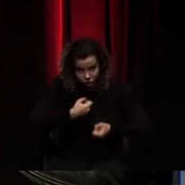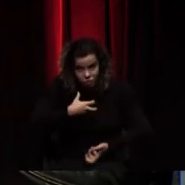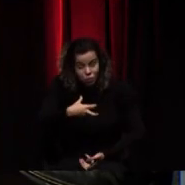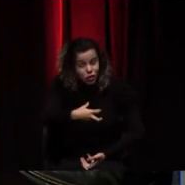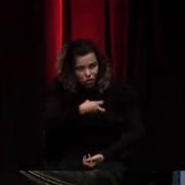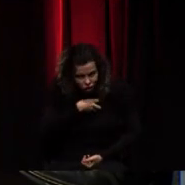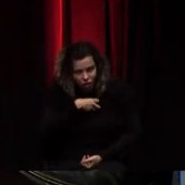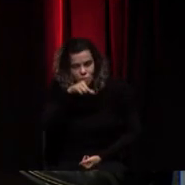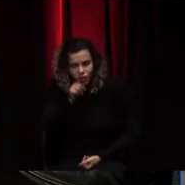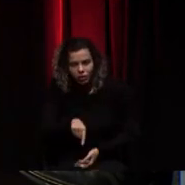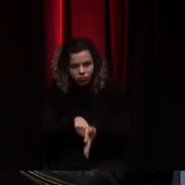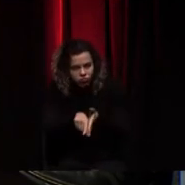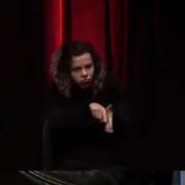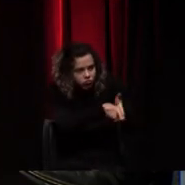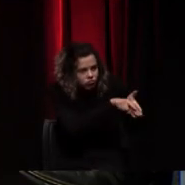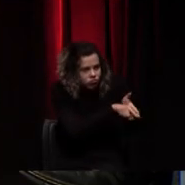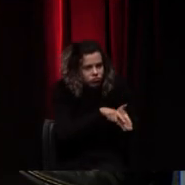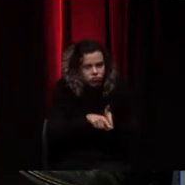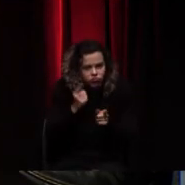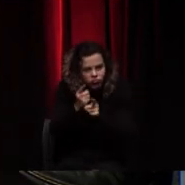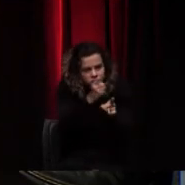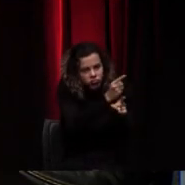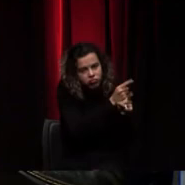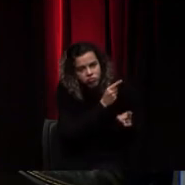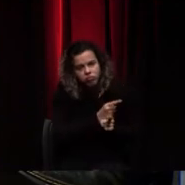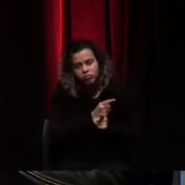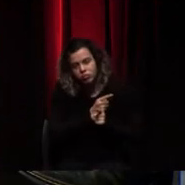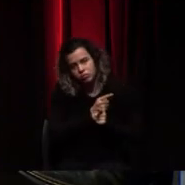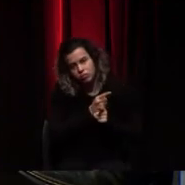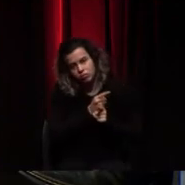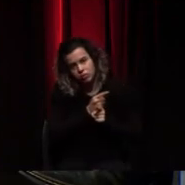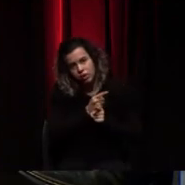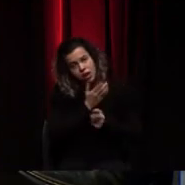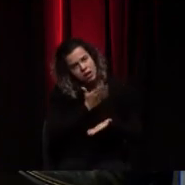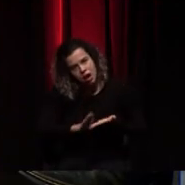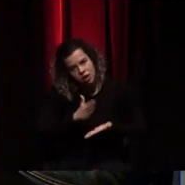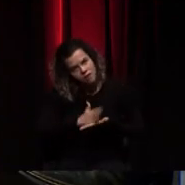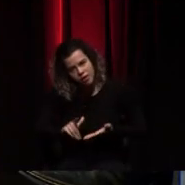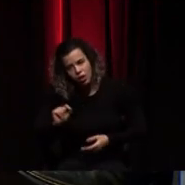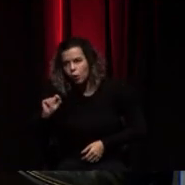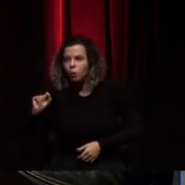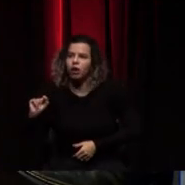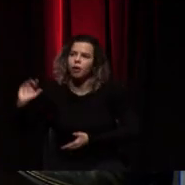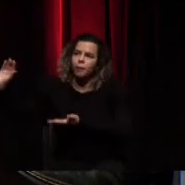Nothing to do with sponsored content.